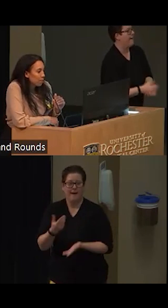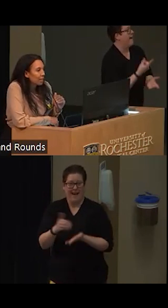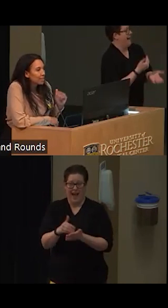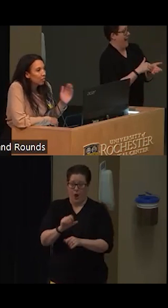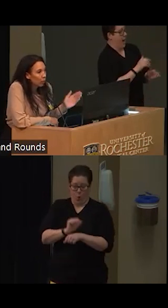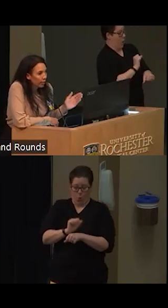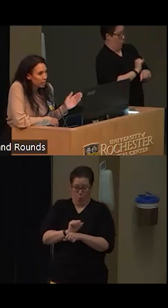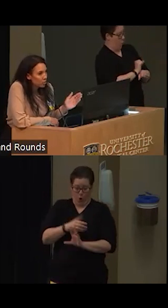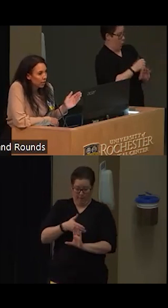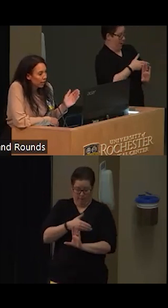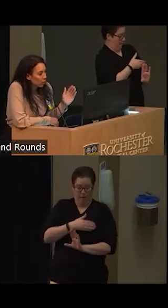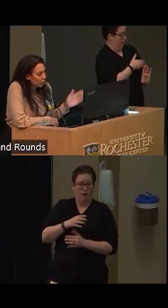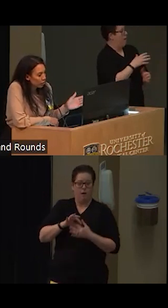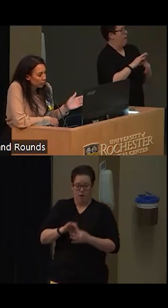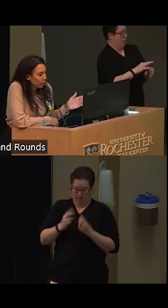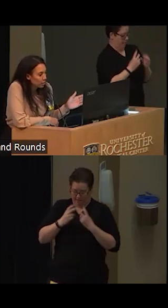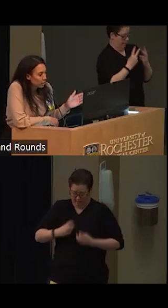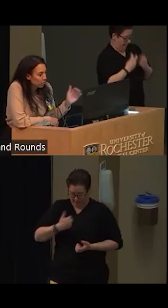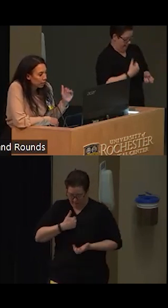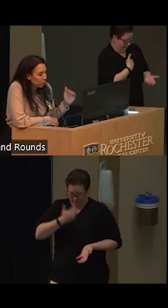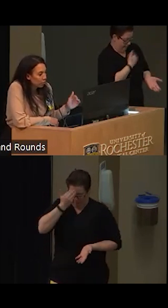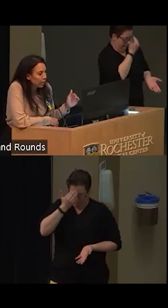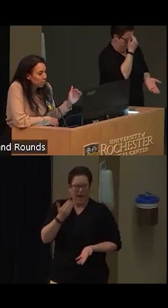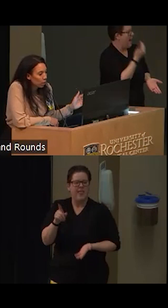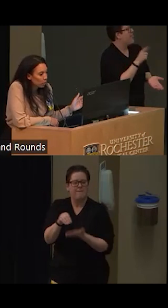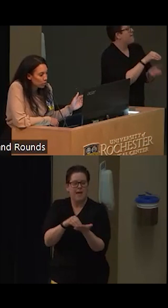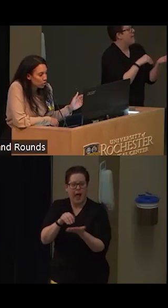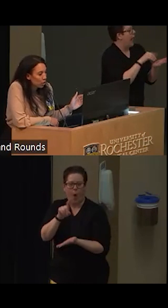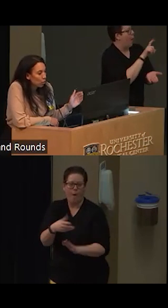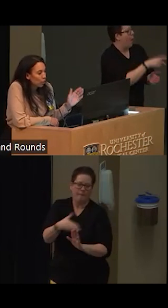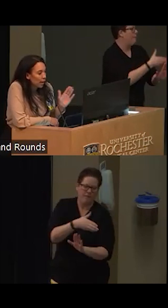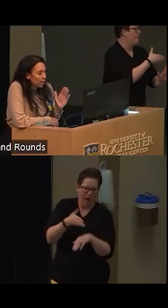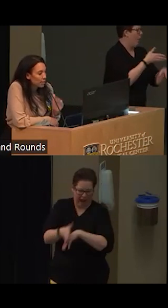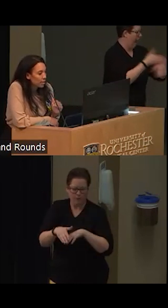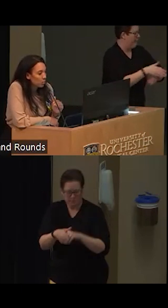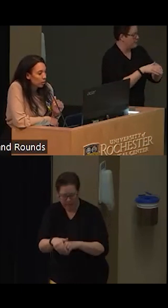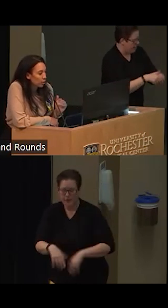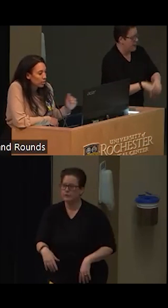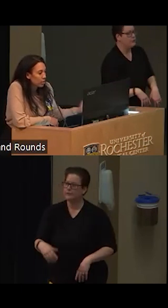um on self-awareness we had a questionnaire that was completed pre and post we had a Teamworks